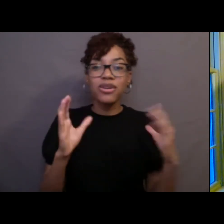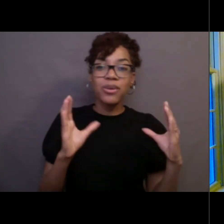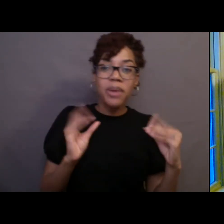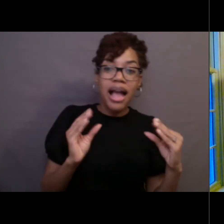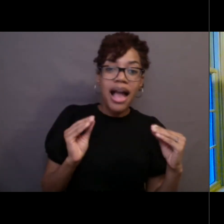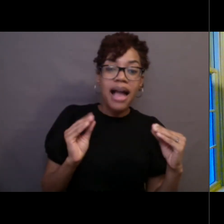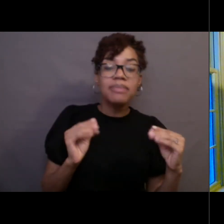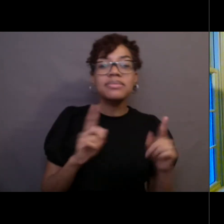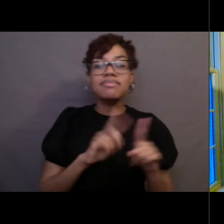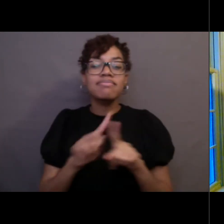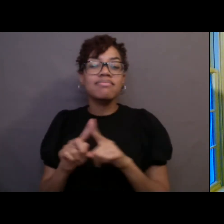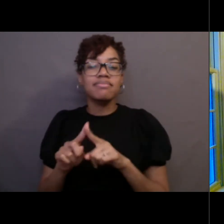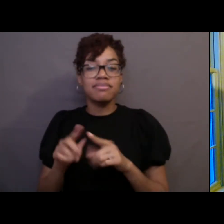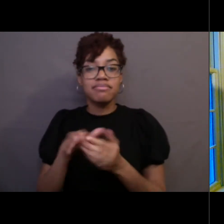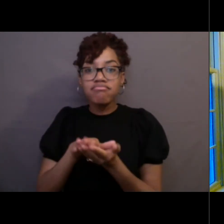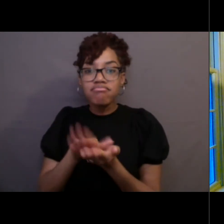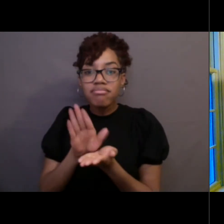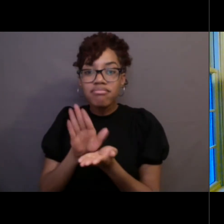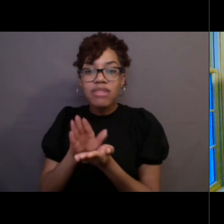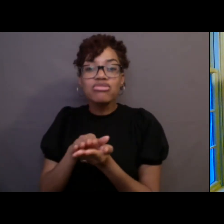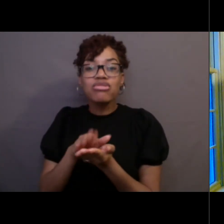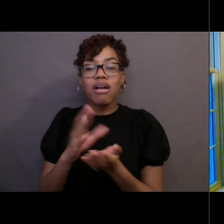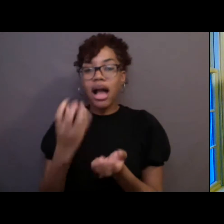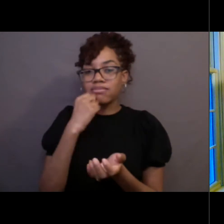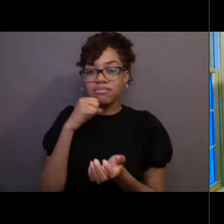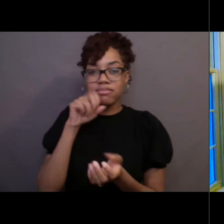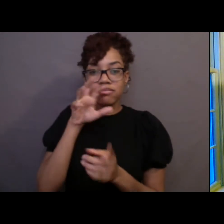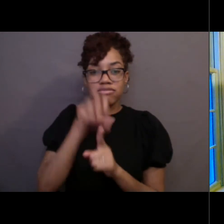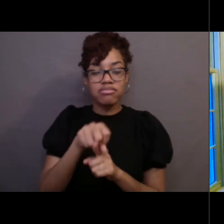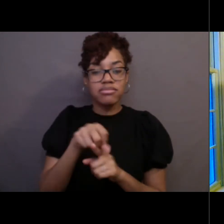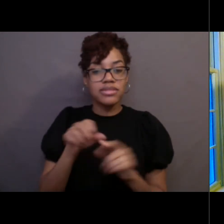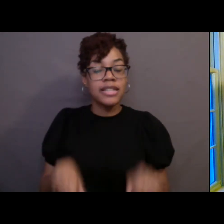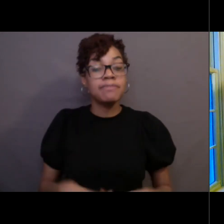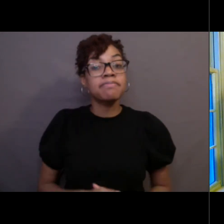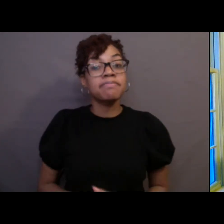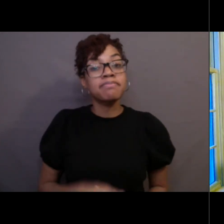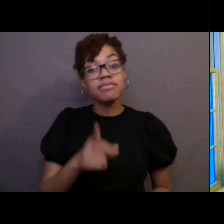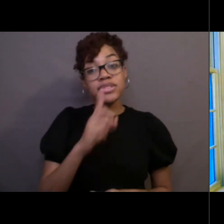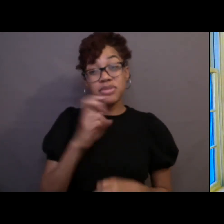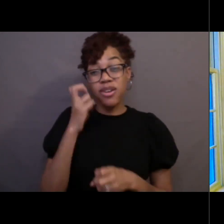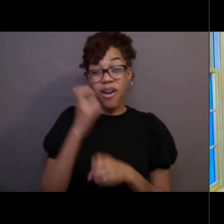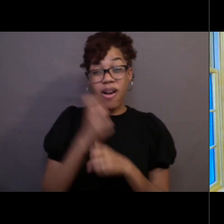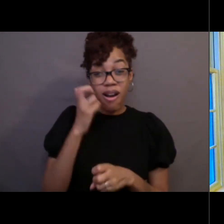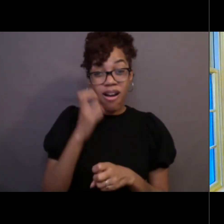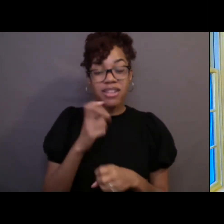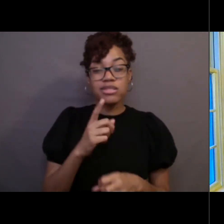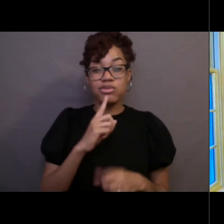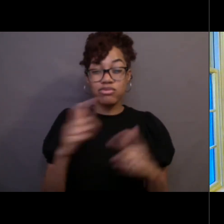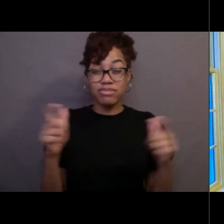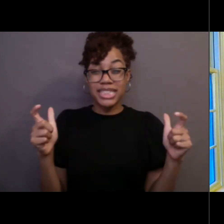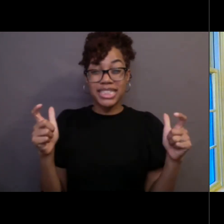They're a pretty hardy turtle. They're big and they tend to be in a lot of different parts of the world.